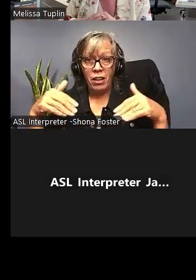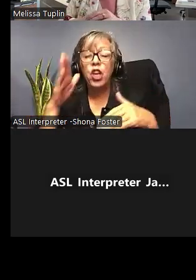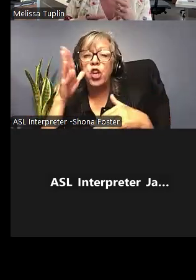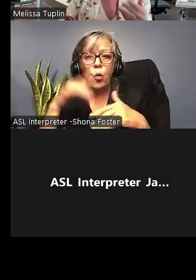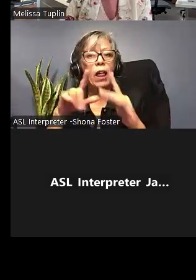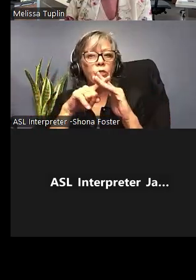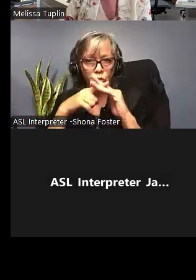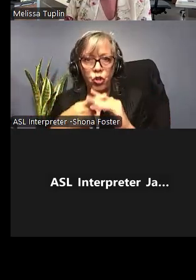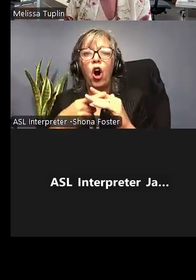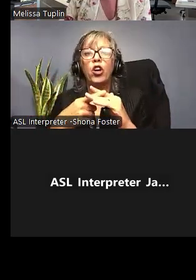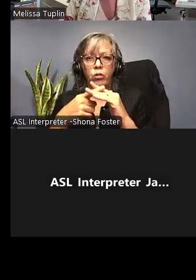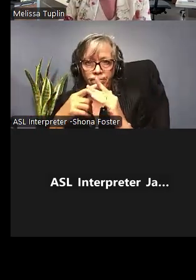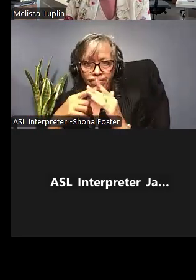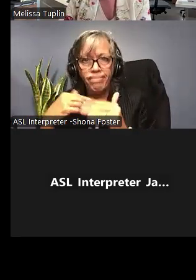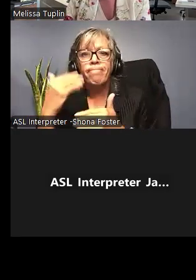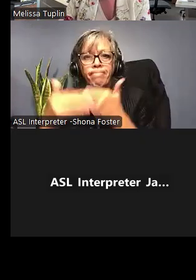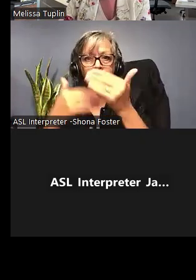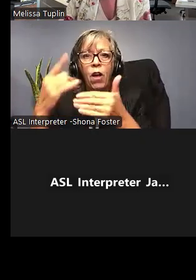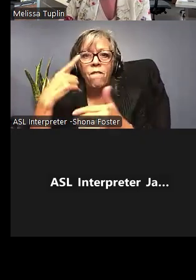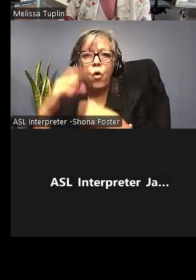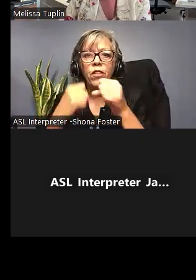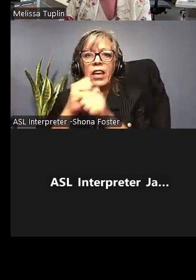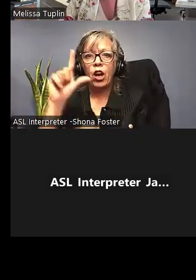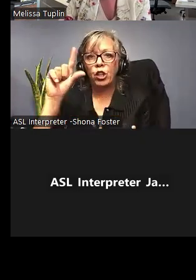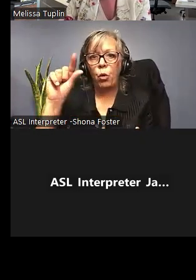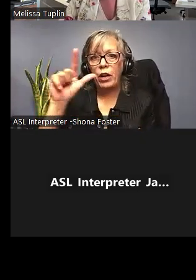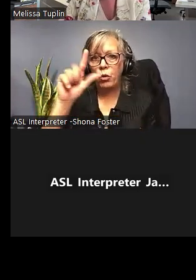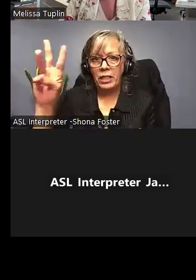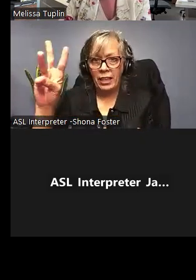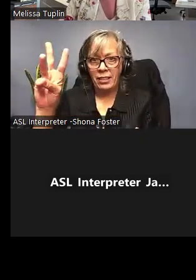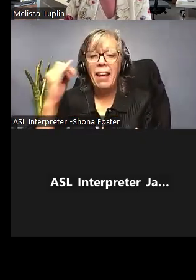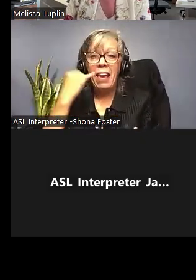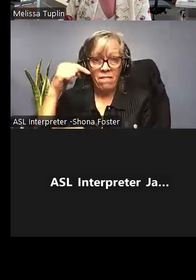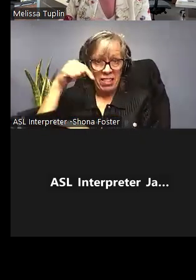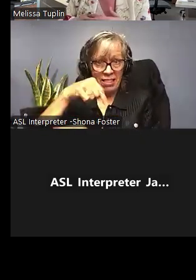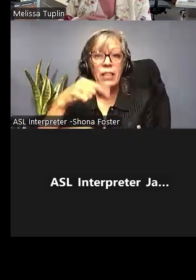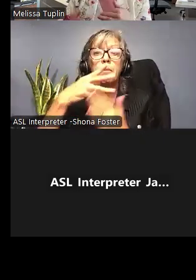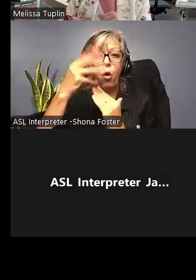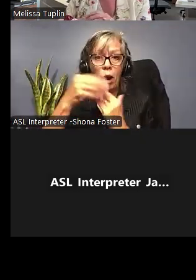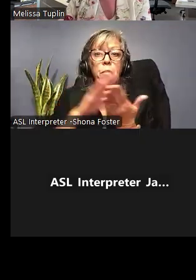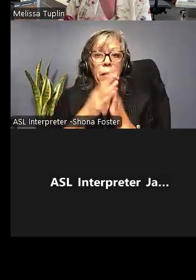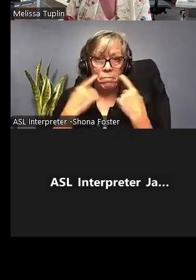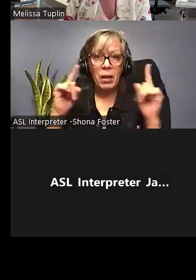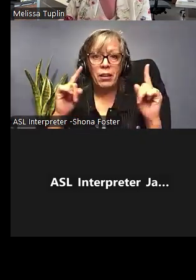to begin doing so for 2026 if you're successful in this program. And so if you are interested in